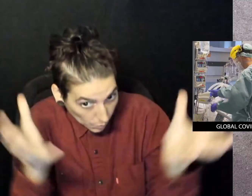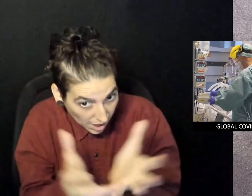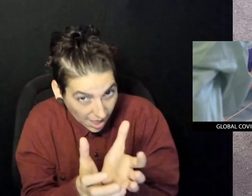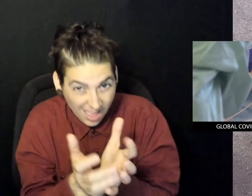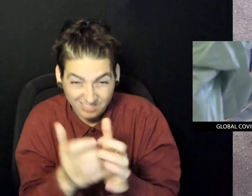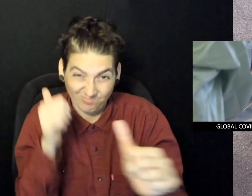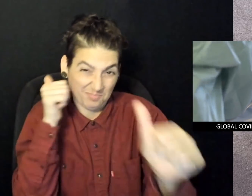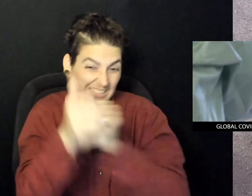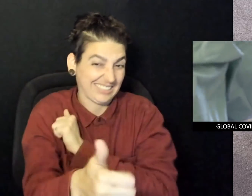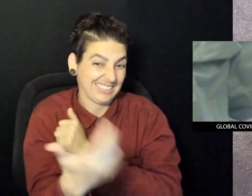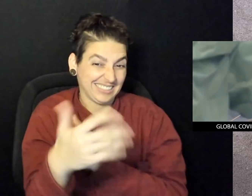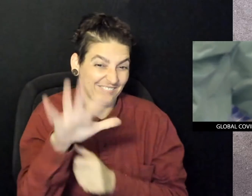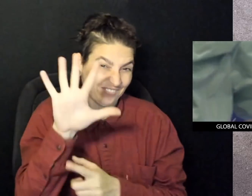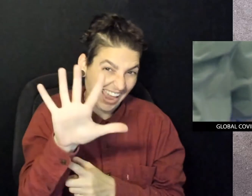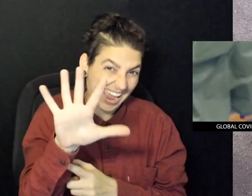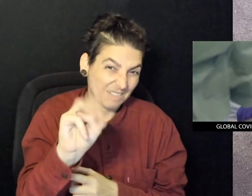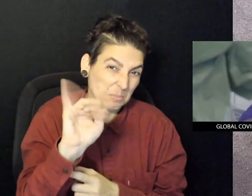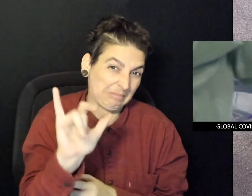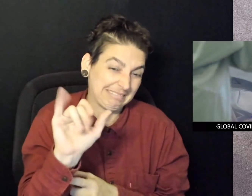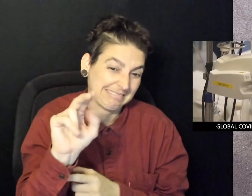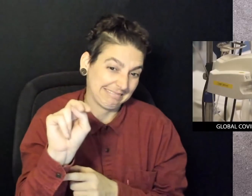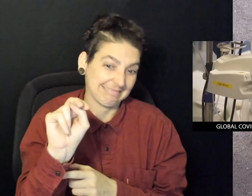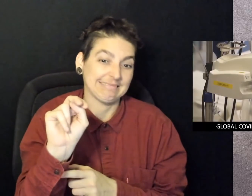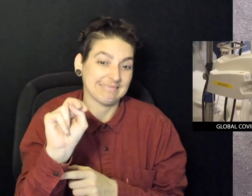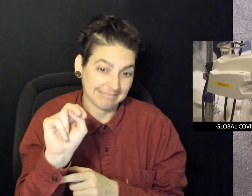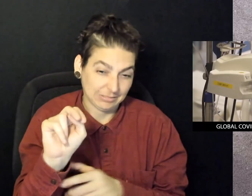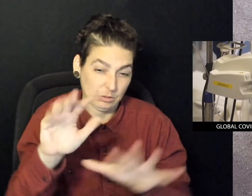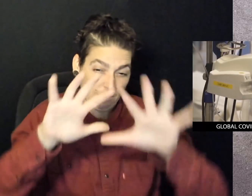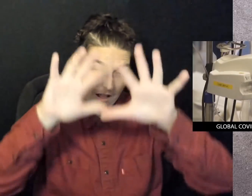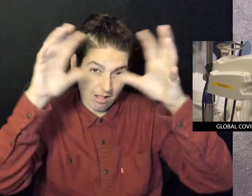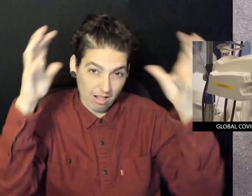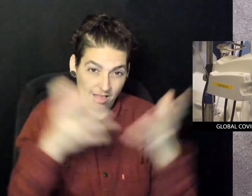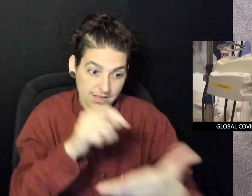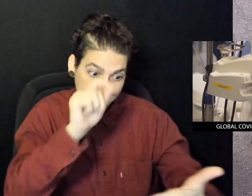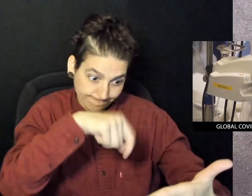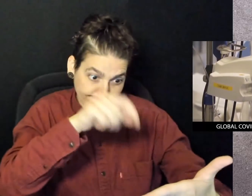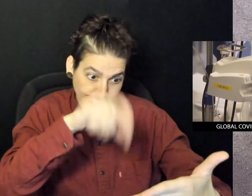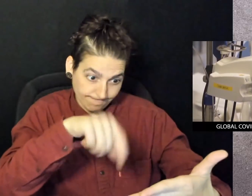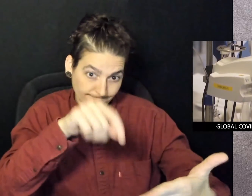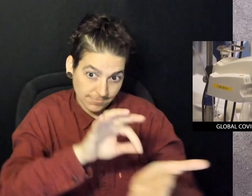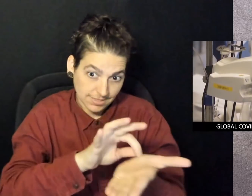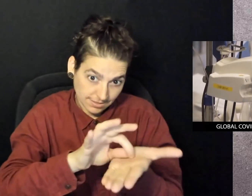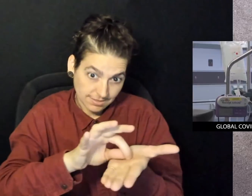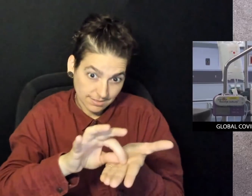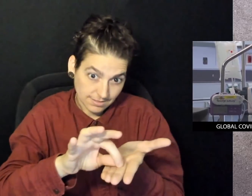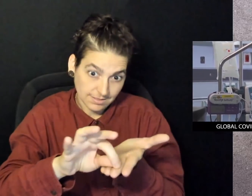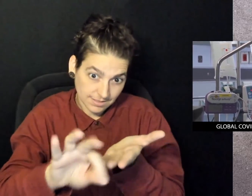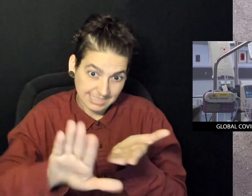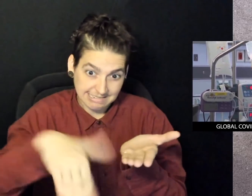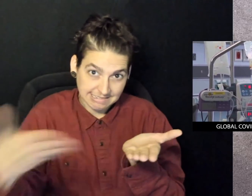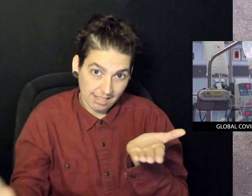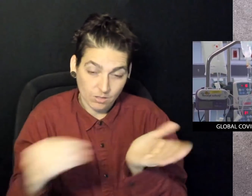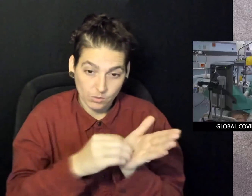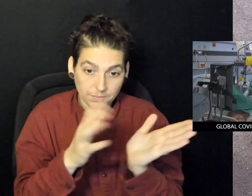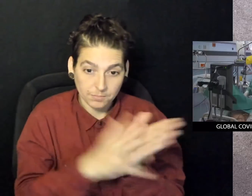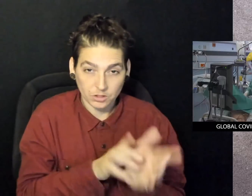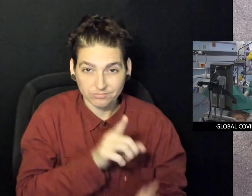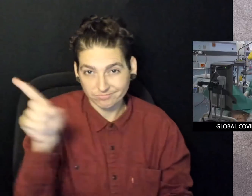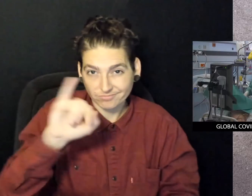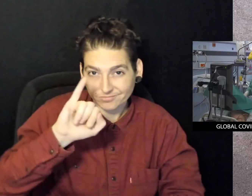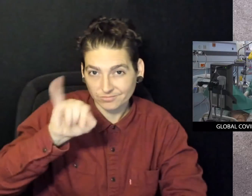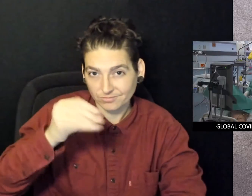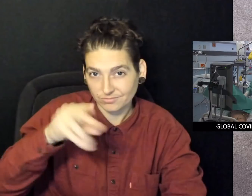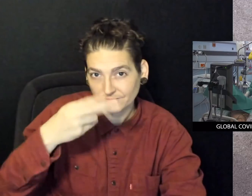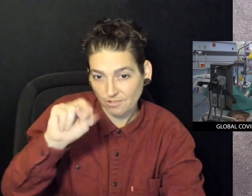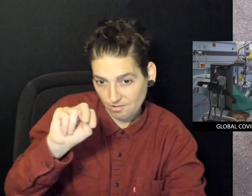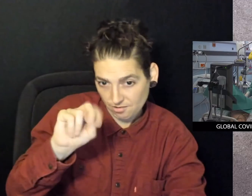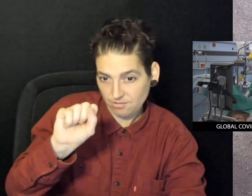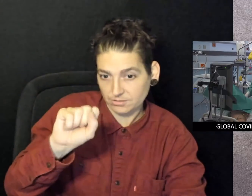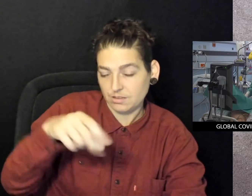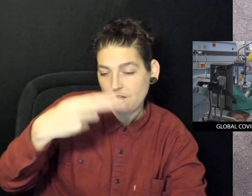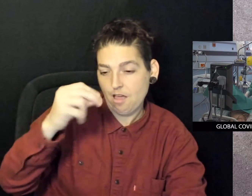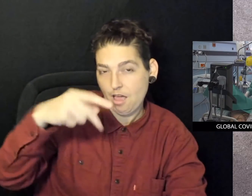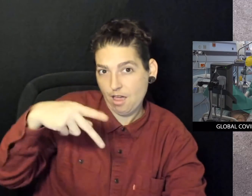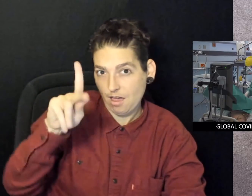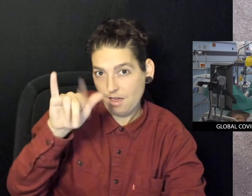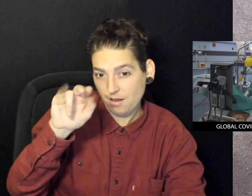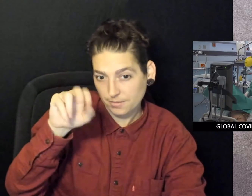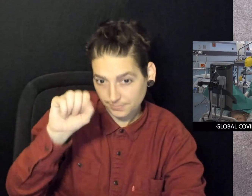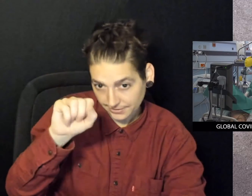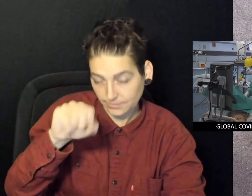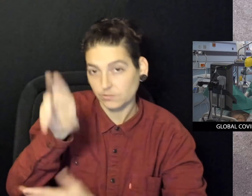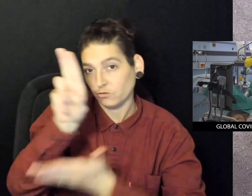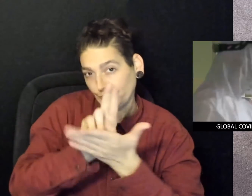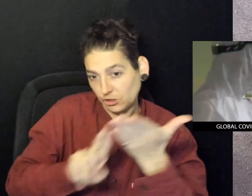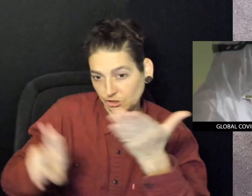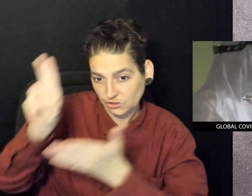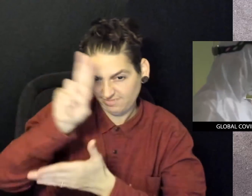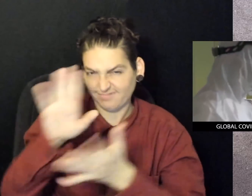19 worldwide has just surpassed 5 million the global tally of deaths from Johns Hopkins